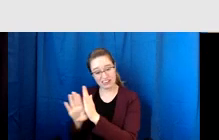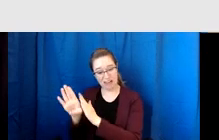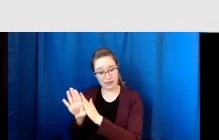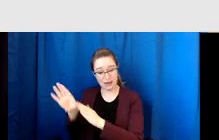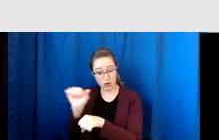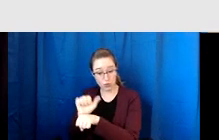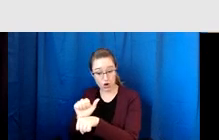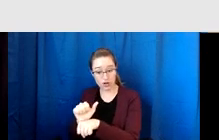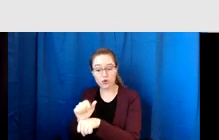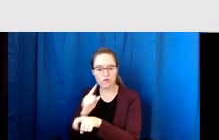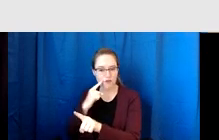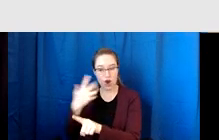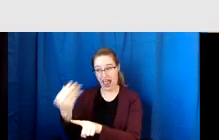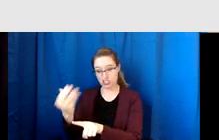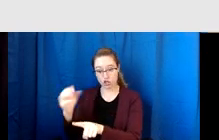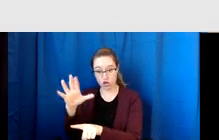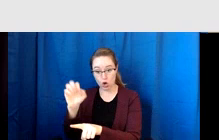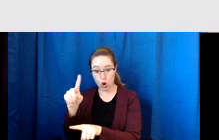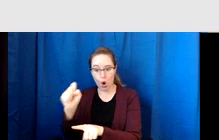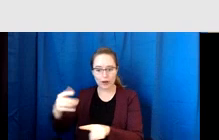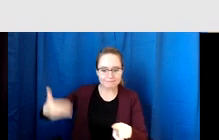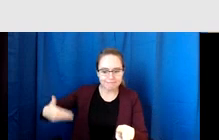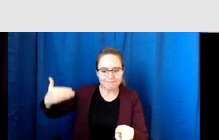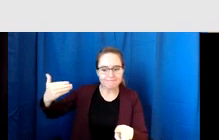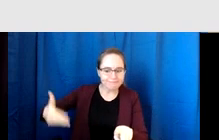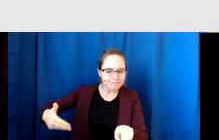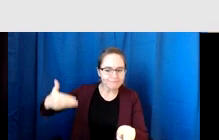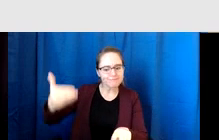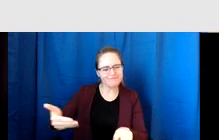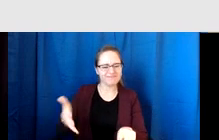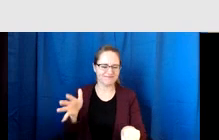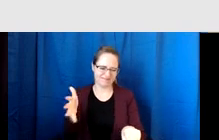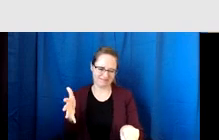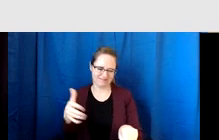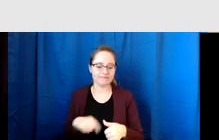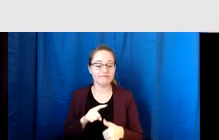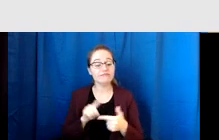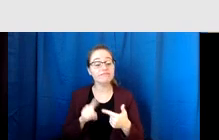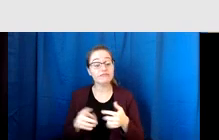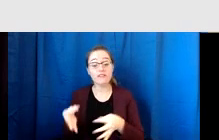on this external code is intermittent at best. Replace with another option--